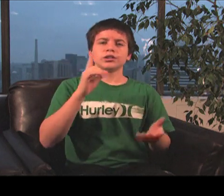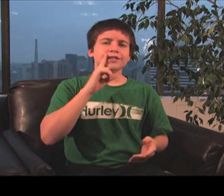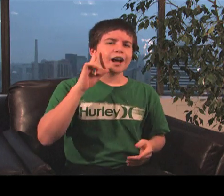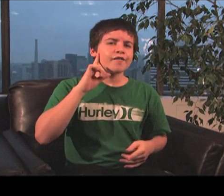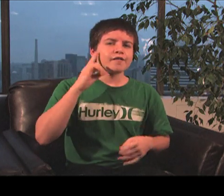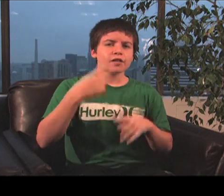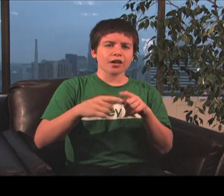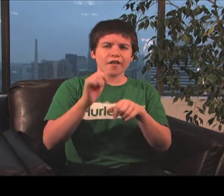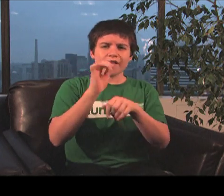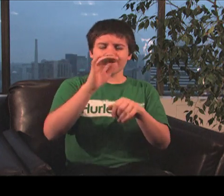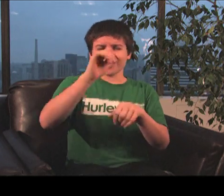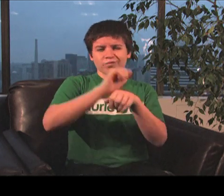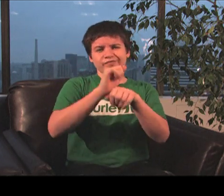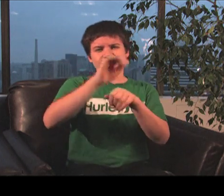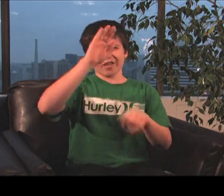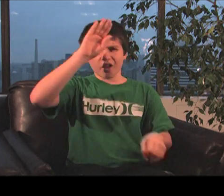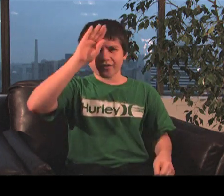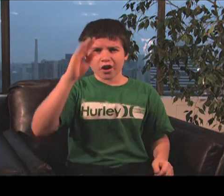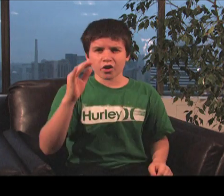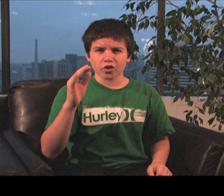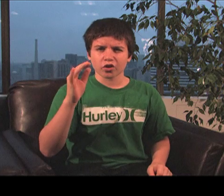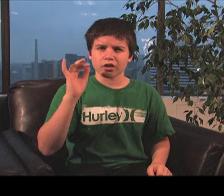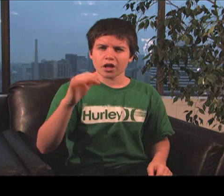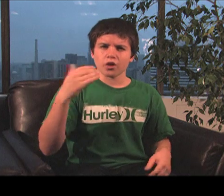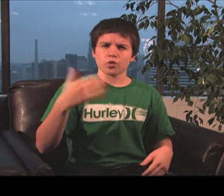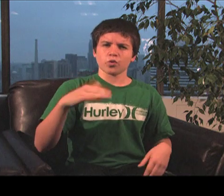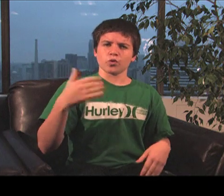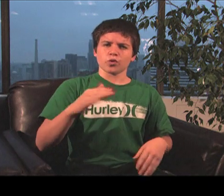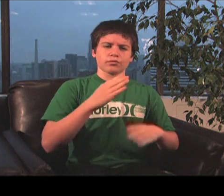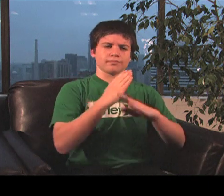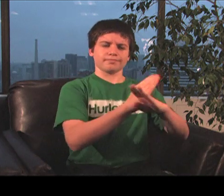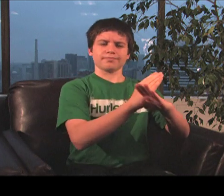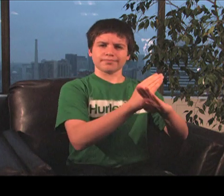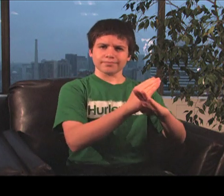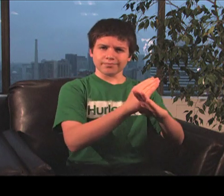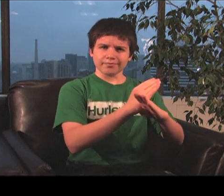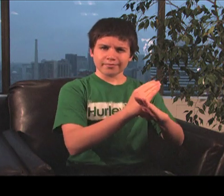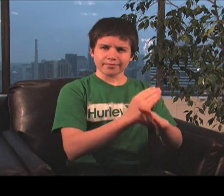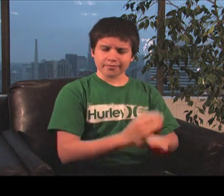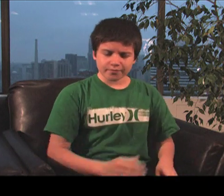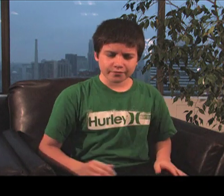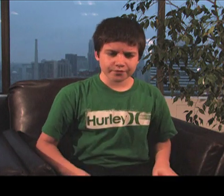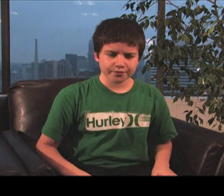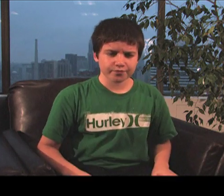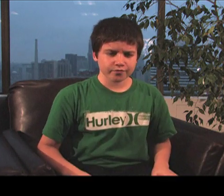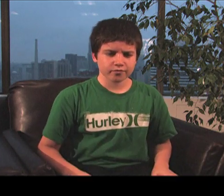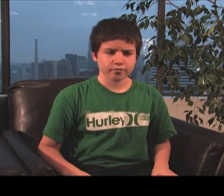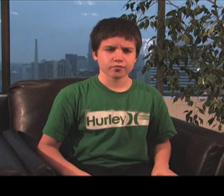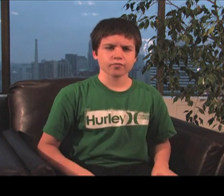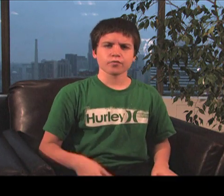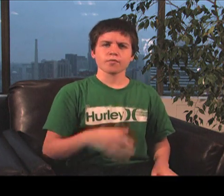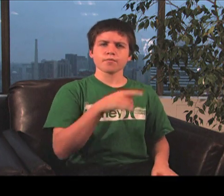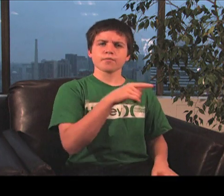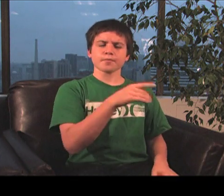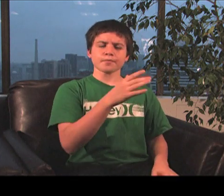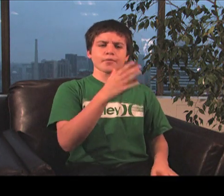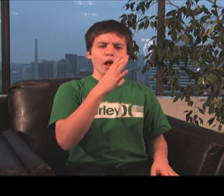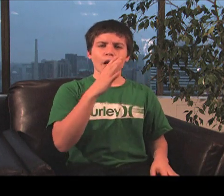Her goal was to be a fire-fighter. Unfortunately, she wasn't able to achieve her goal